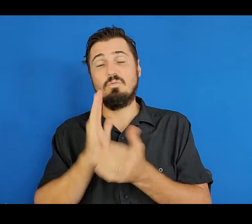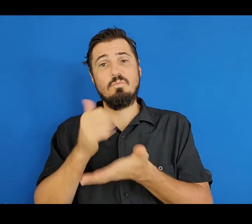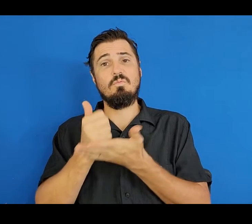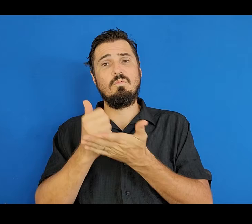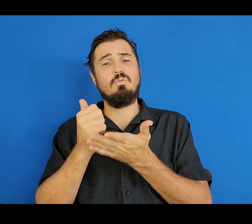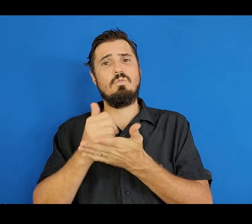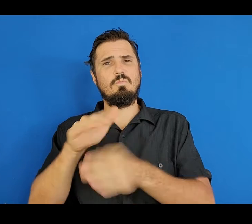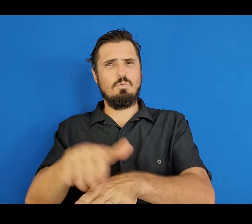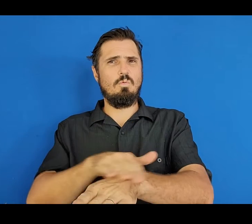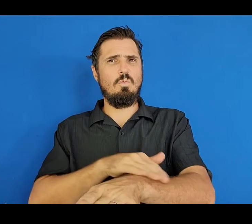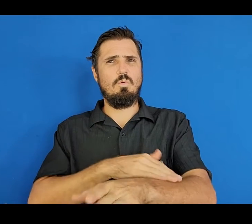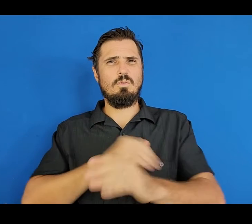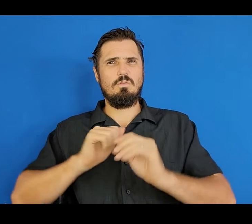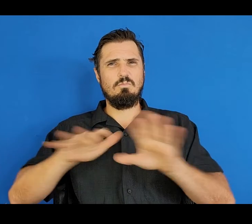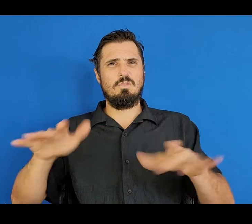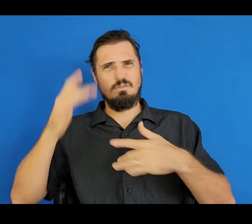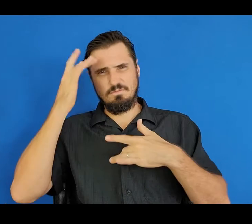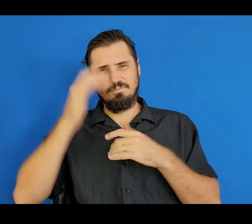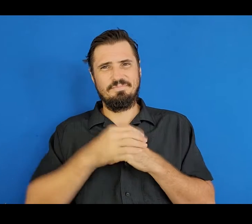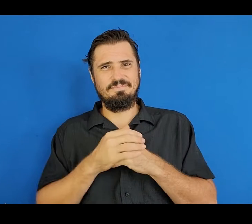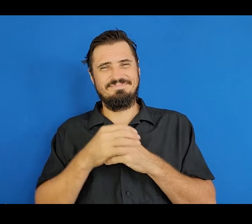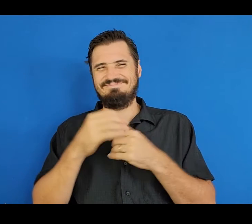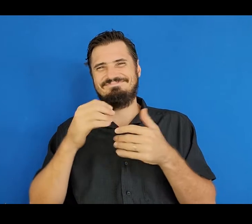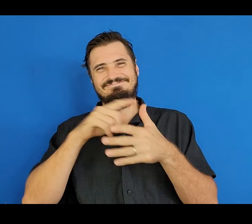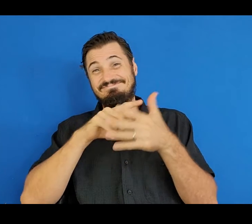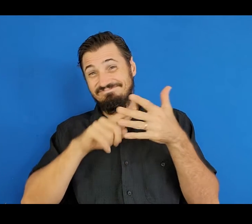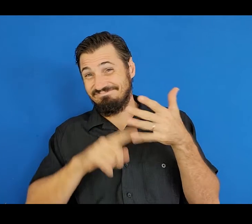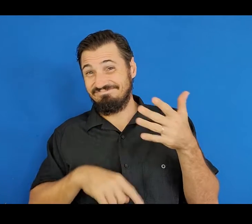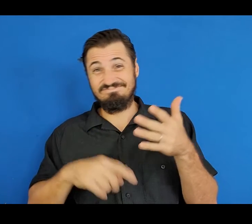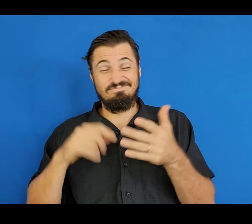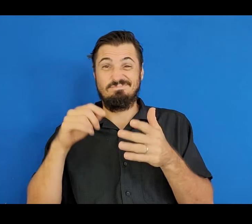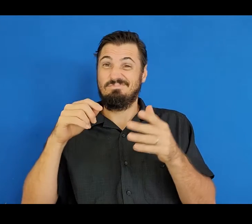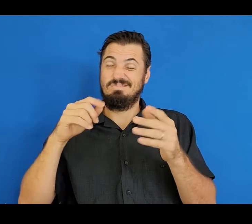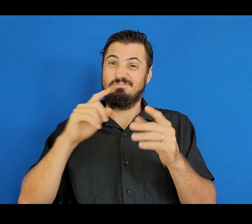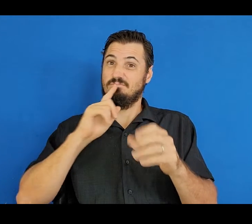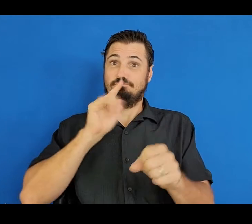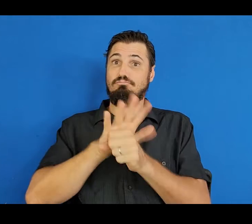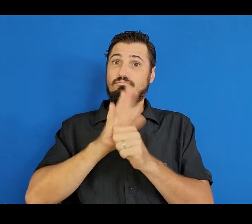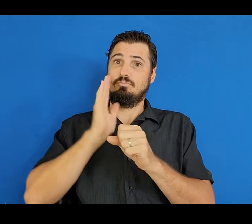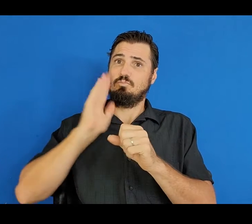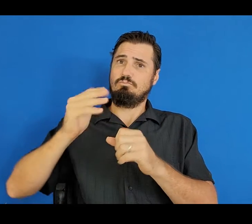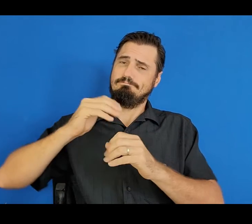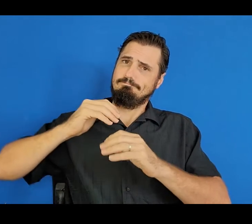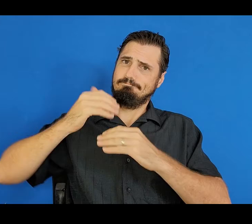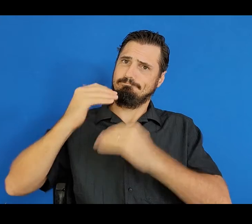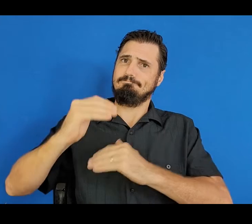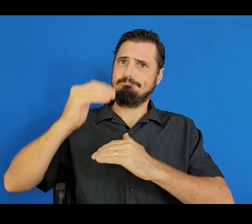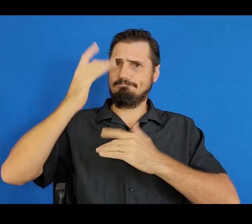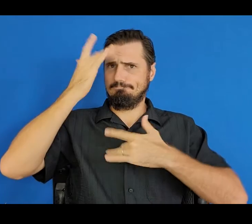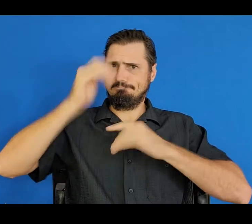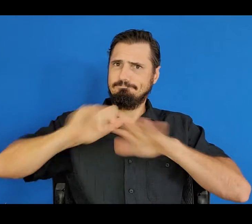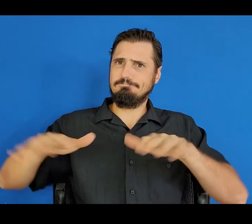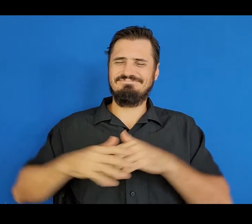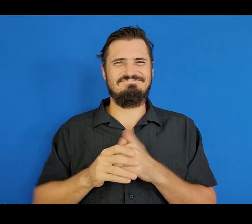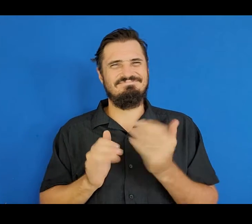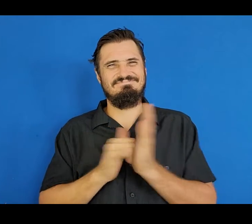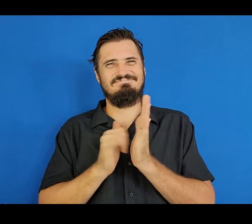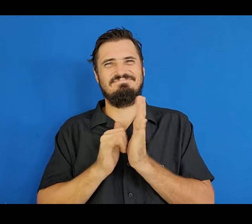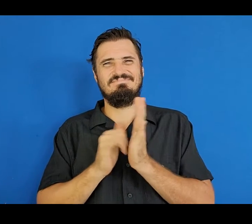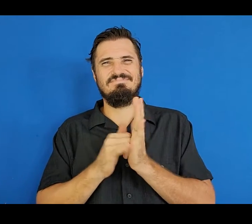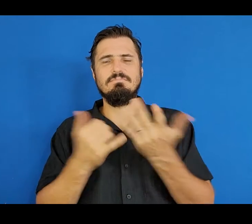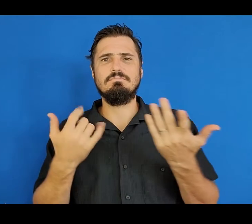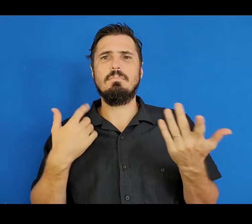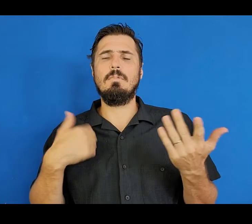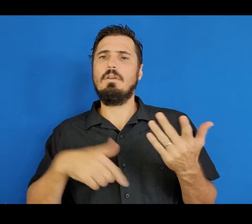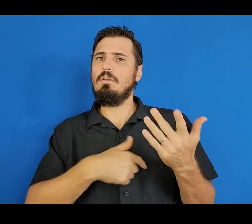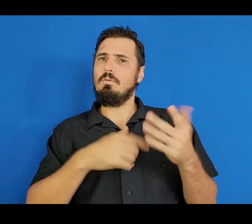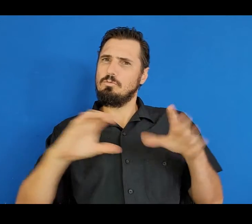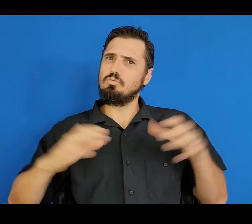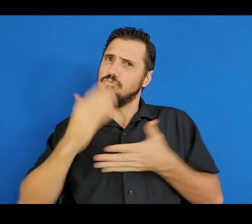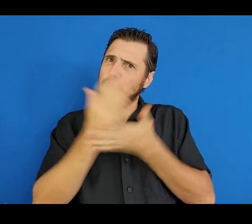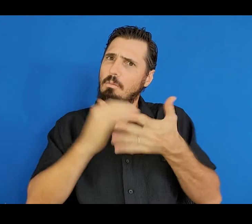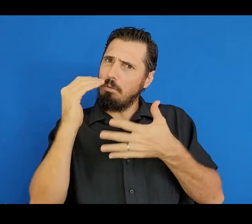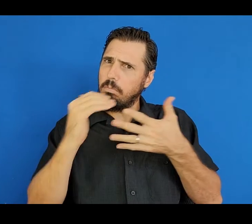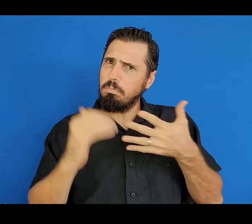None of these things is a guarantee that disease will not spread. But the more of these precautions we all take in the coming weeks, the more slowly Omicron will spread